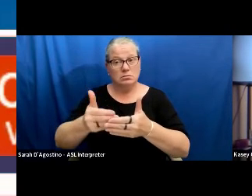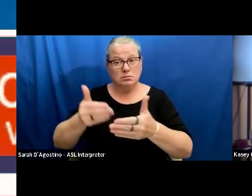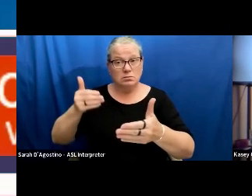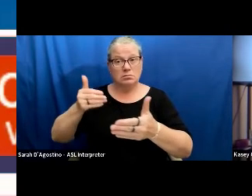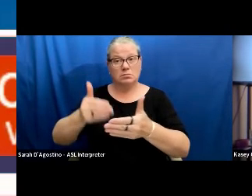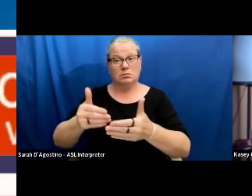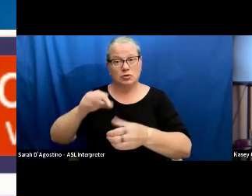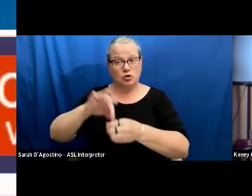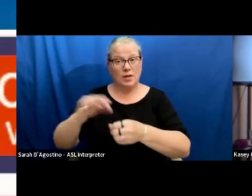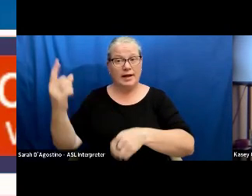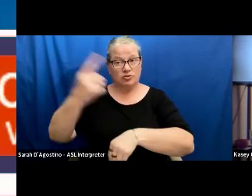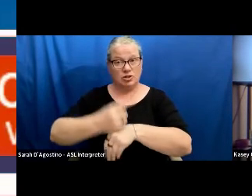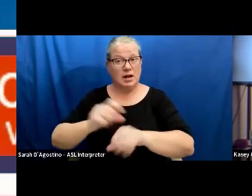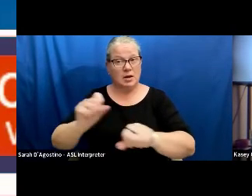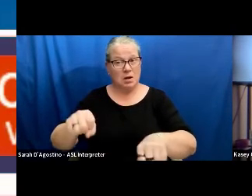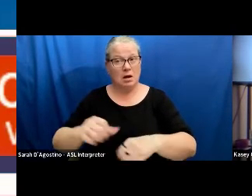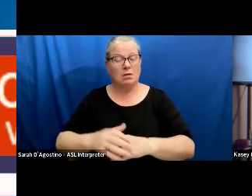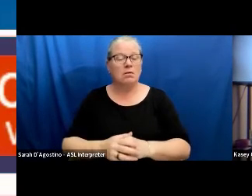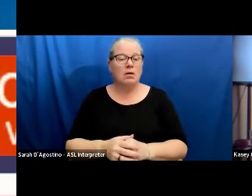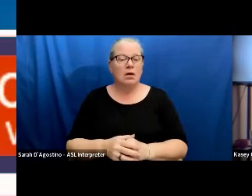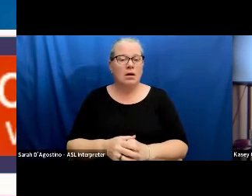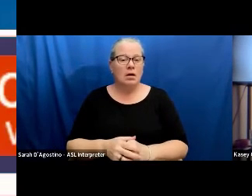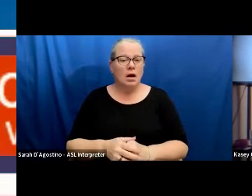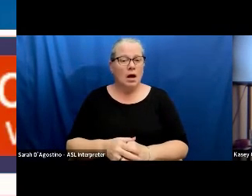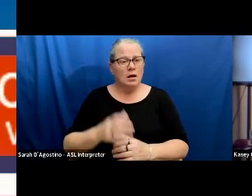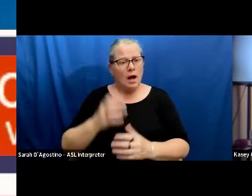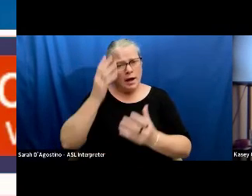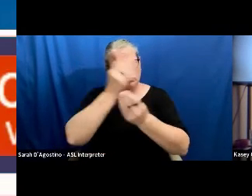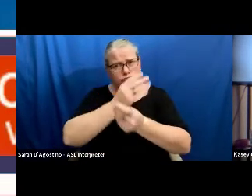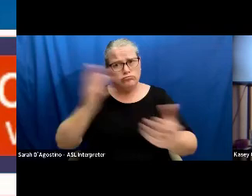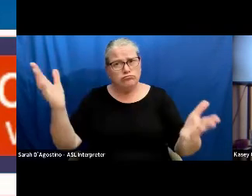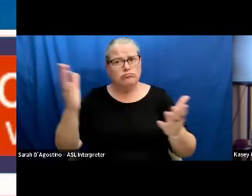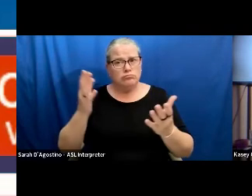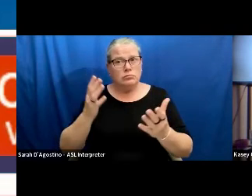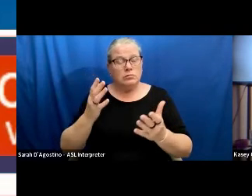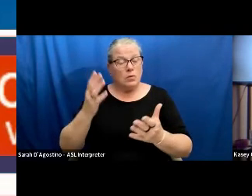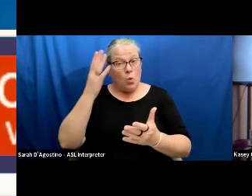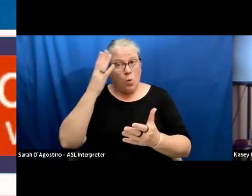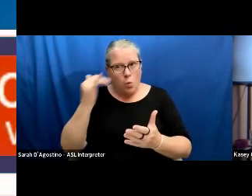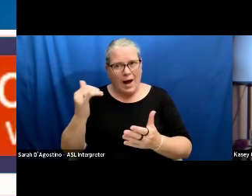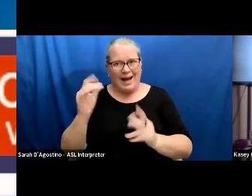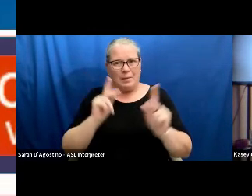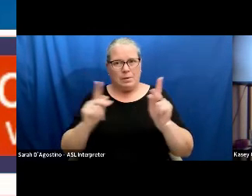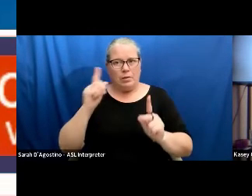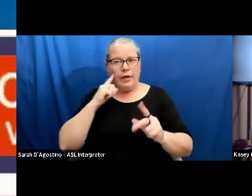this information because oftentimes someone may think that if they don't have something specific